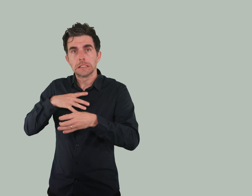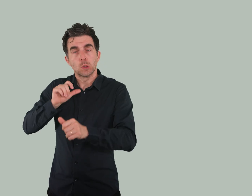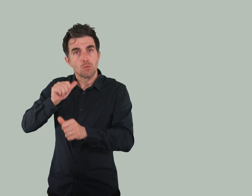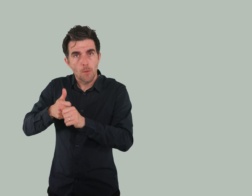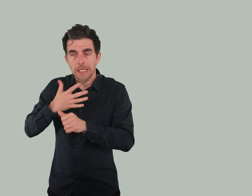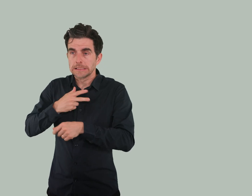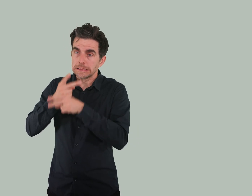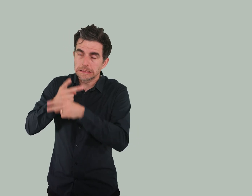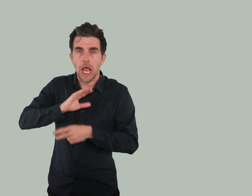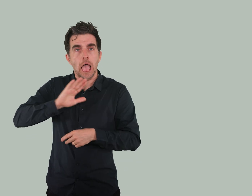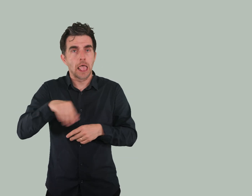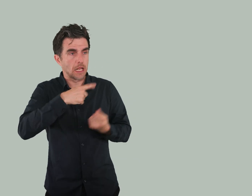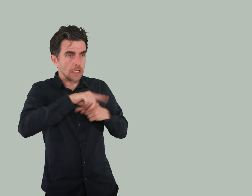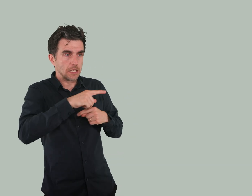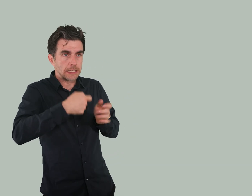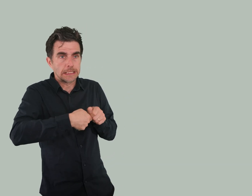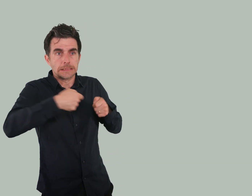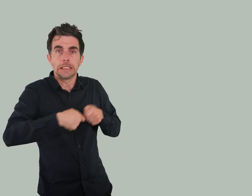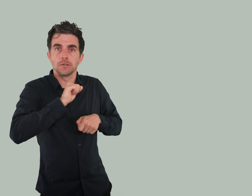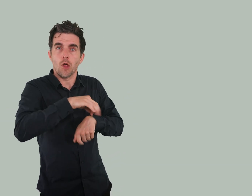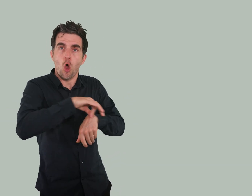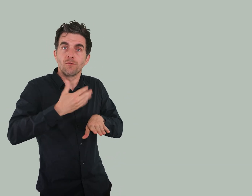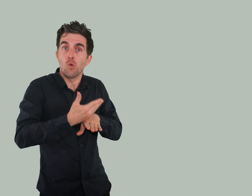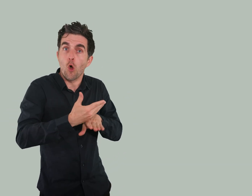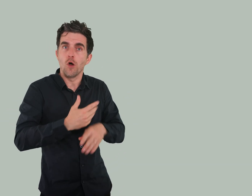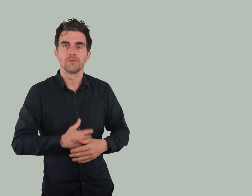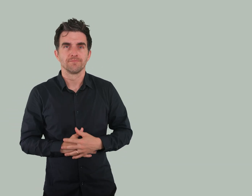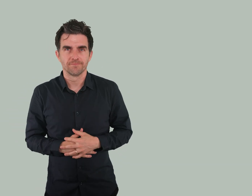who may need support and supervision.